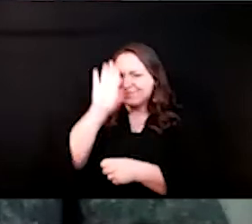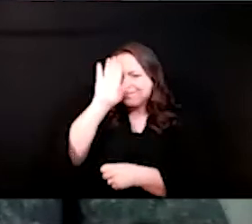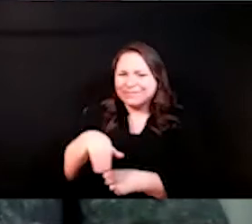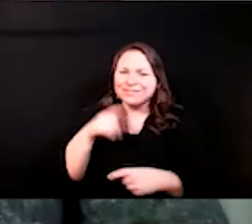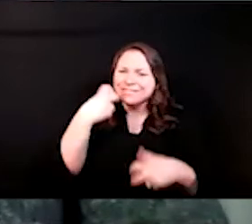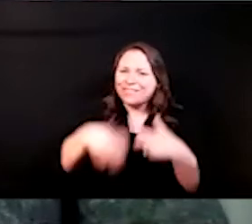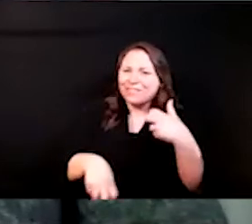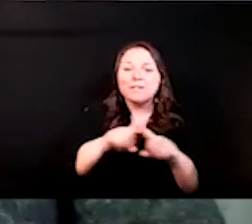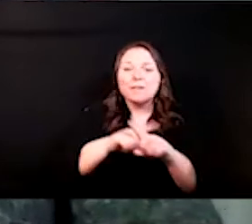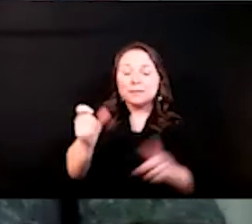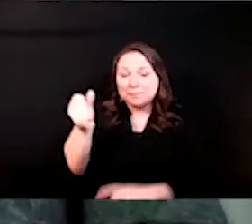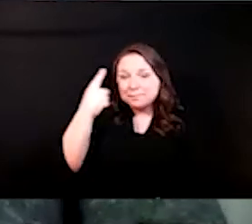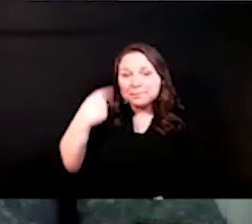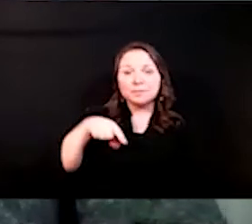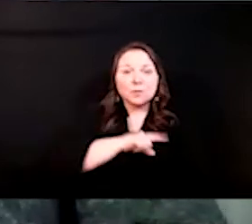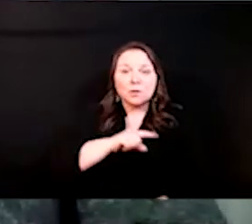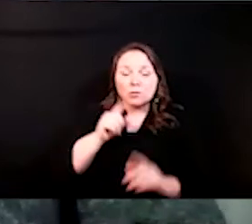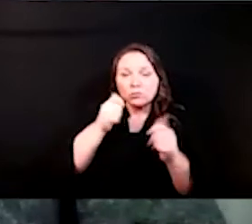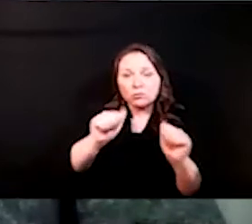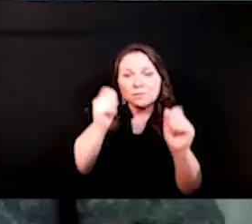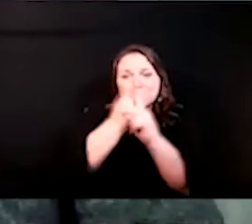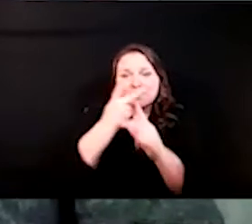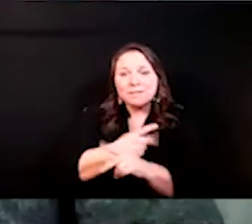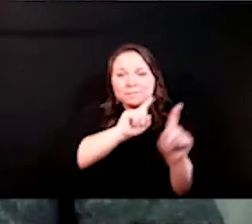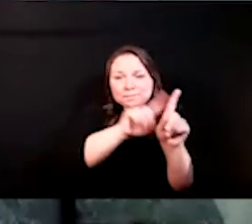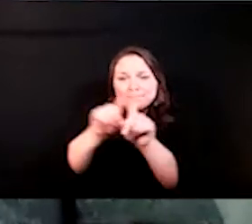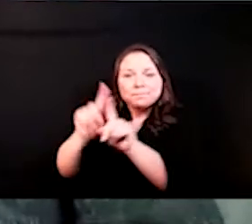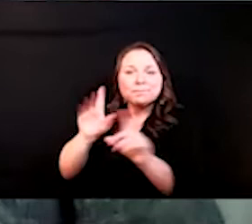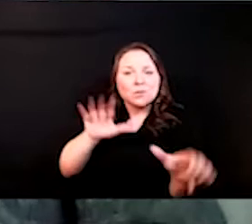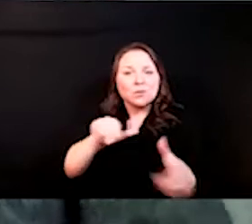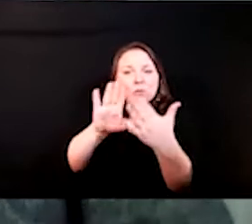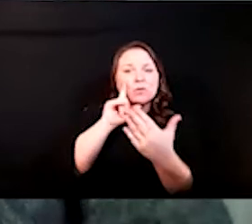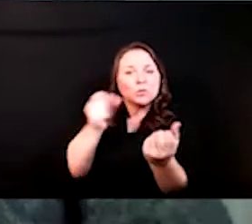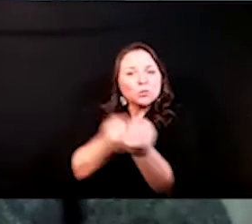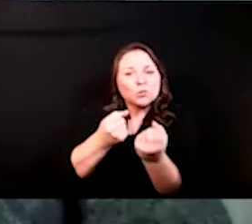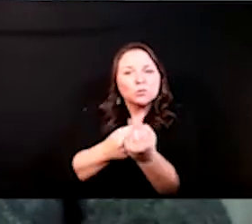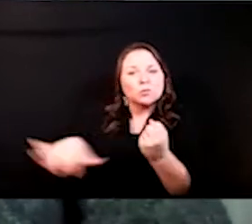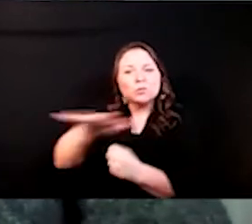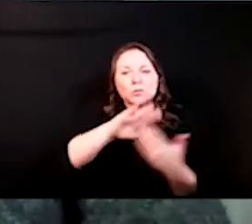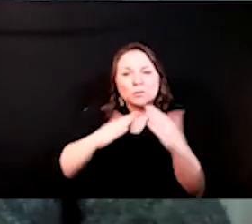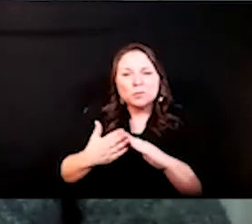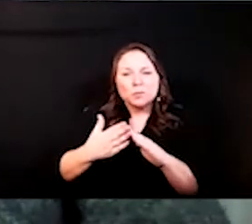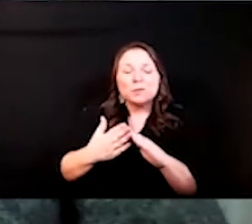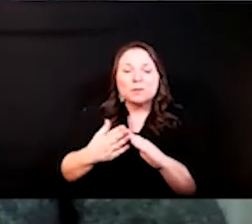FOR A YEAR NOW. BUT AMERICARES IS LOOKING FOR DIFFERENT WAYS TO SUPPORT, YOU KNOW, THE COMMUNITY AND MEDICAL